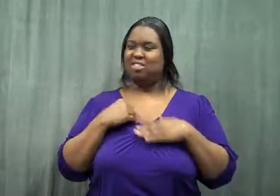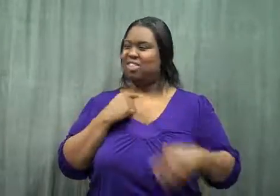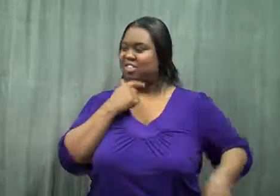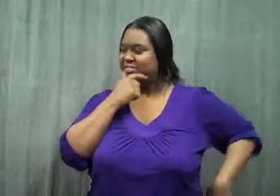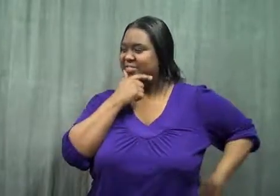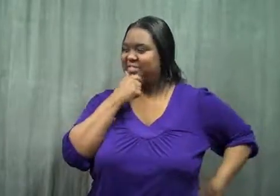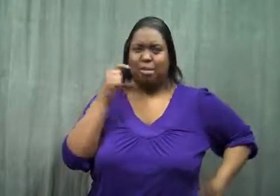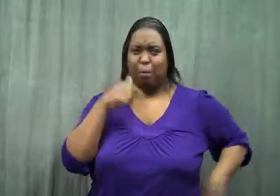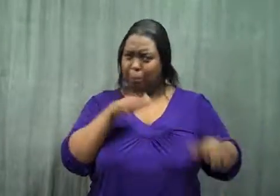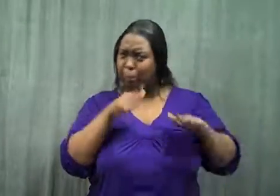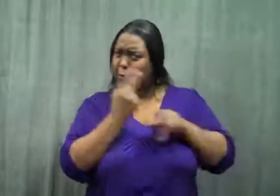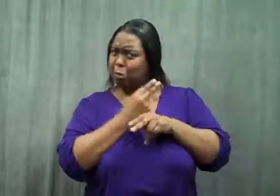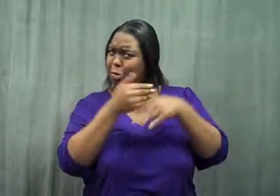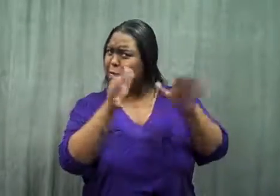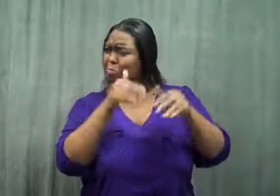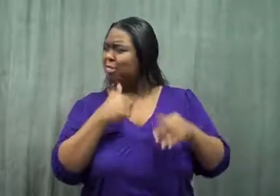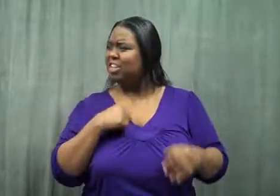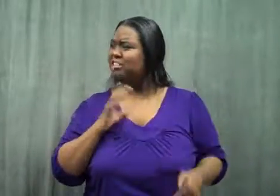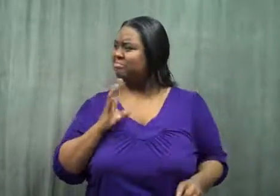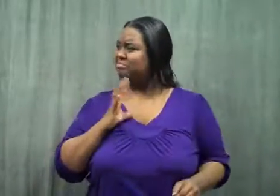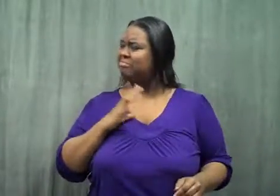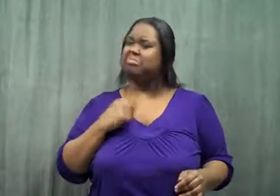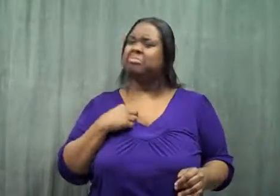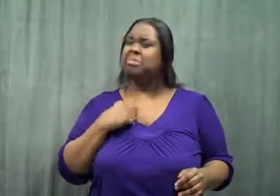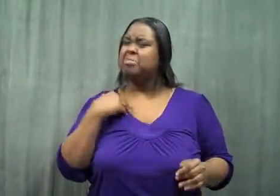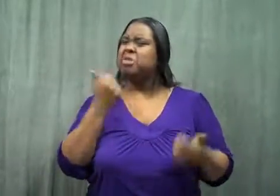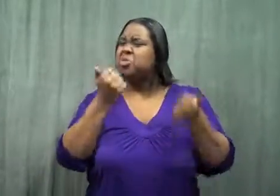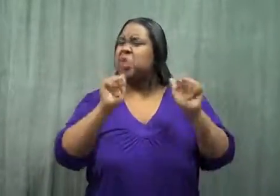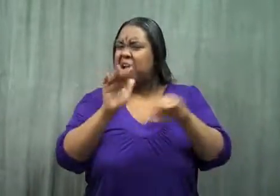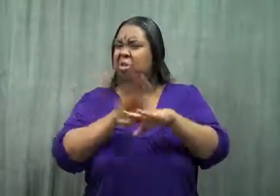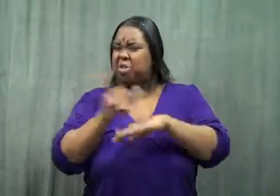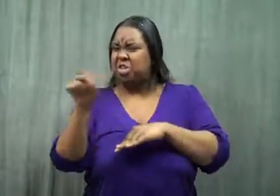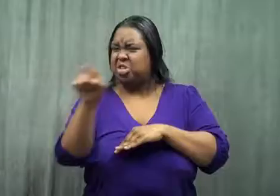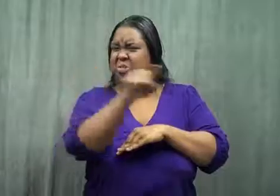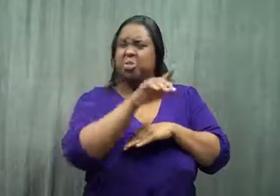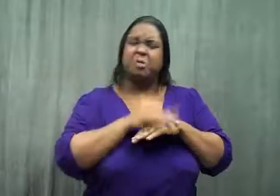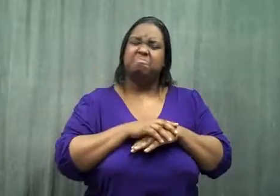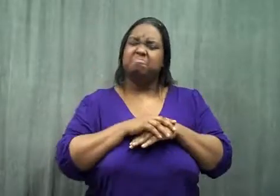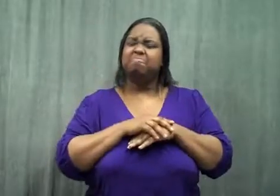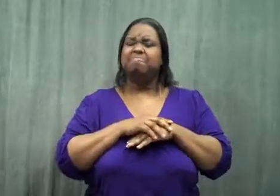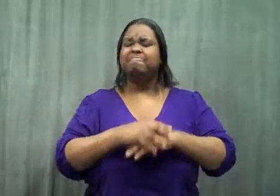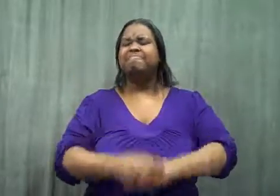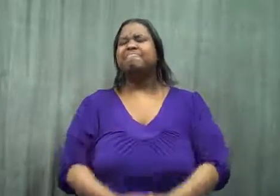She told me to use it here, so I'll try it on you.